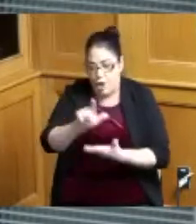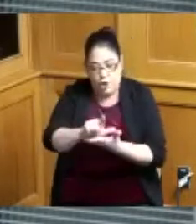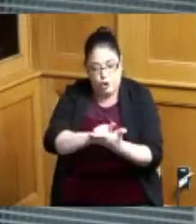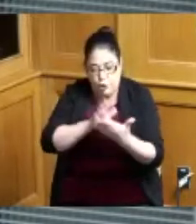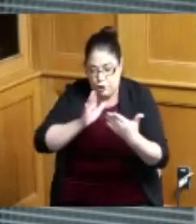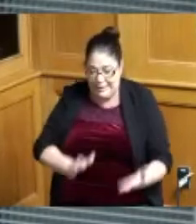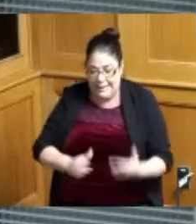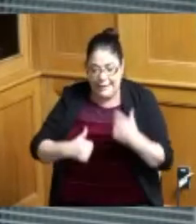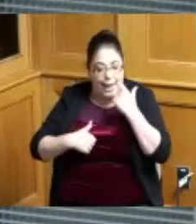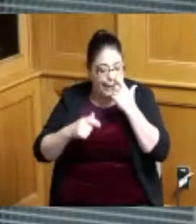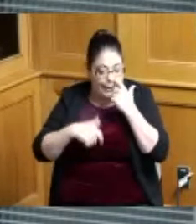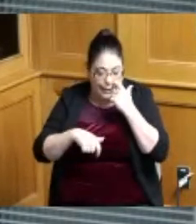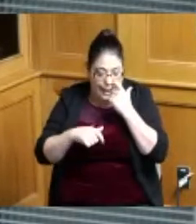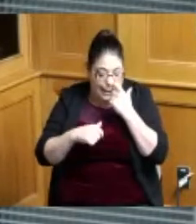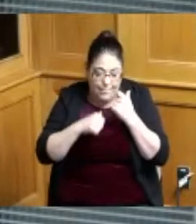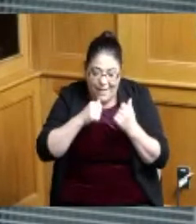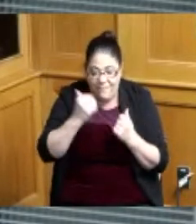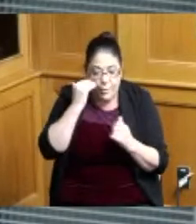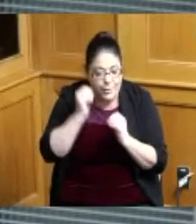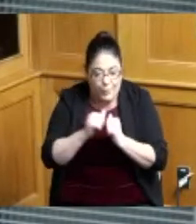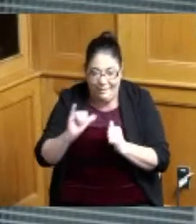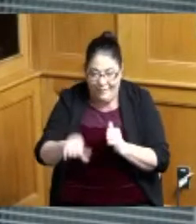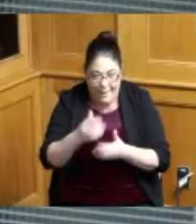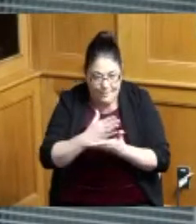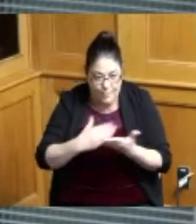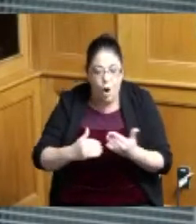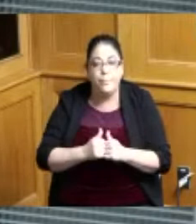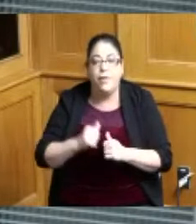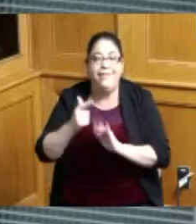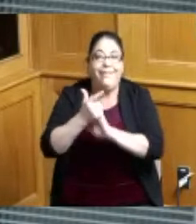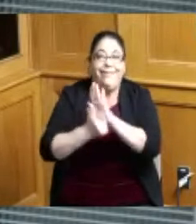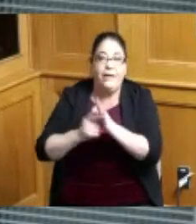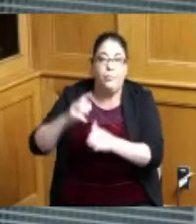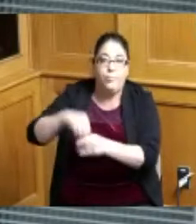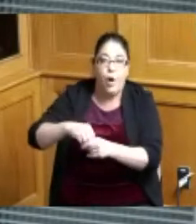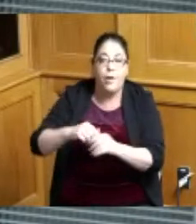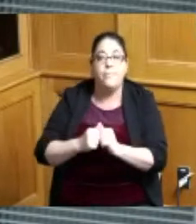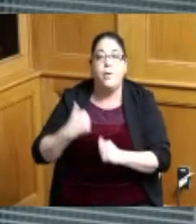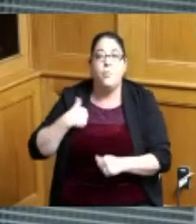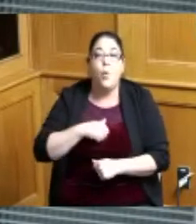I you know I'm not familiar with that but the Engineer's office reviewed the technical end of